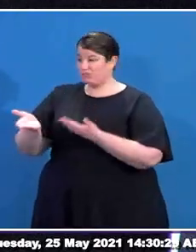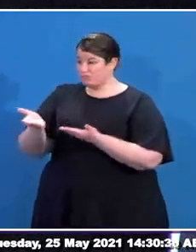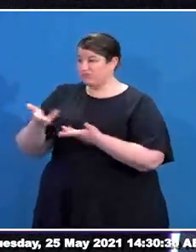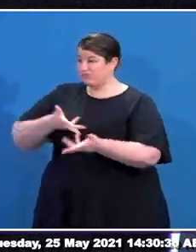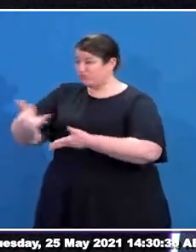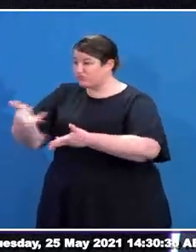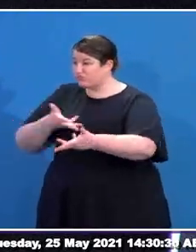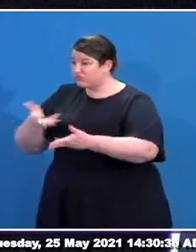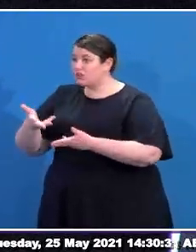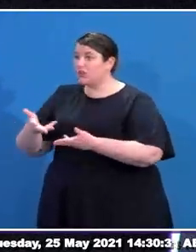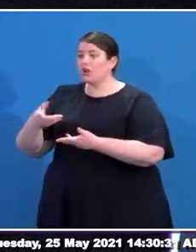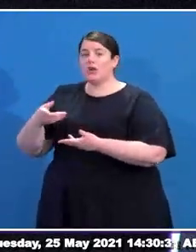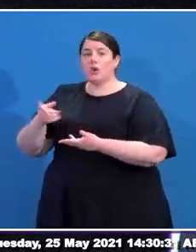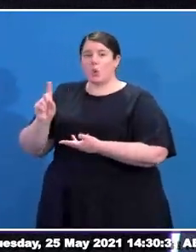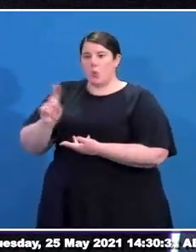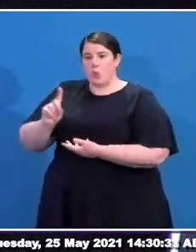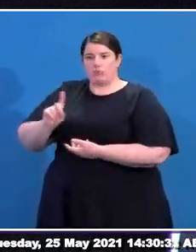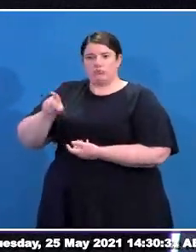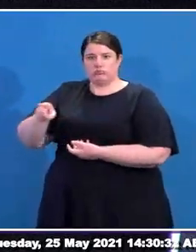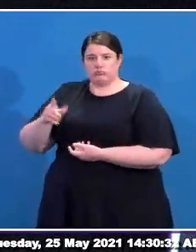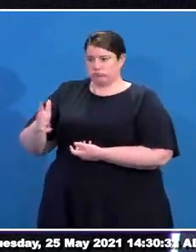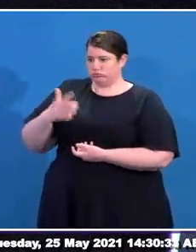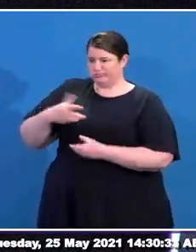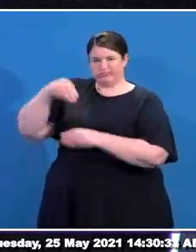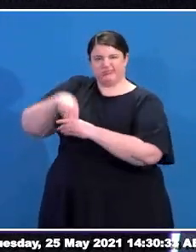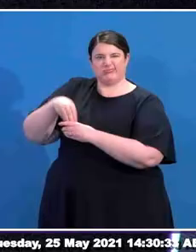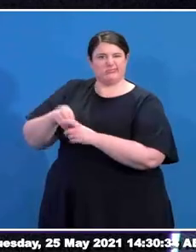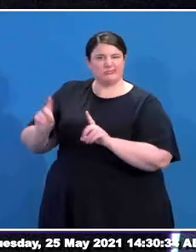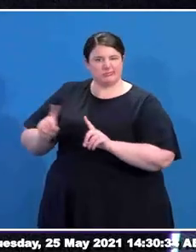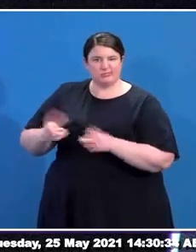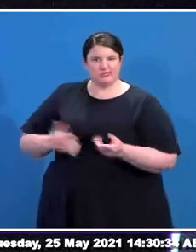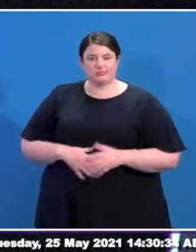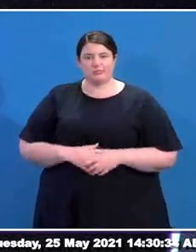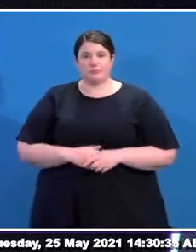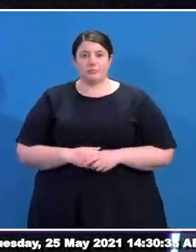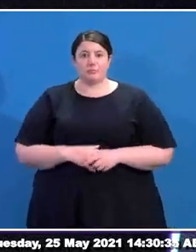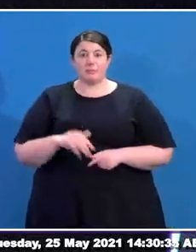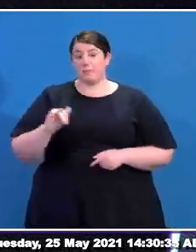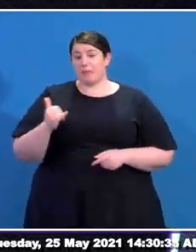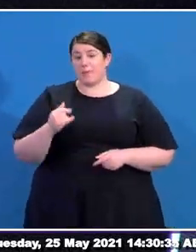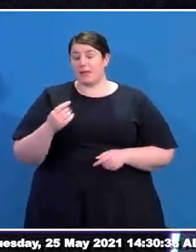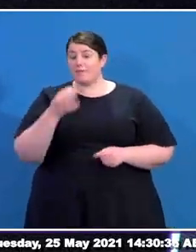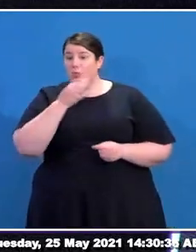to me what it is their complaint is. It might be a couple of words or one paragraph as an initial complaint but I